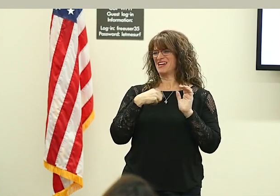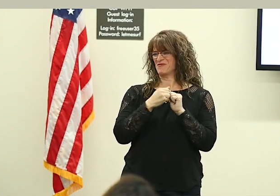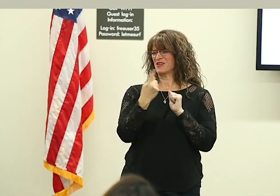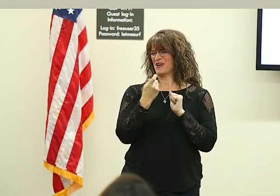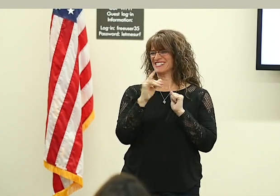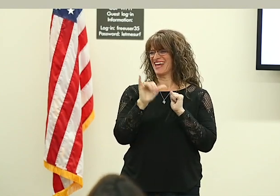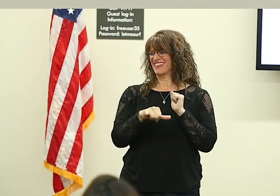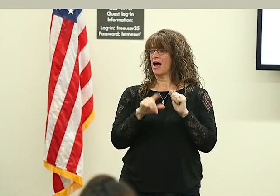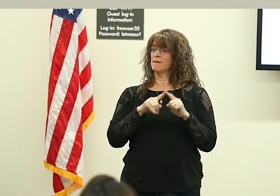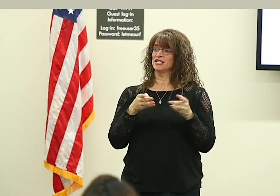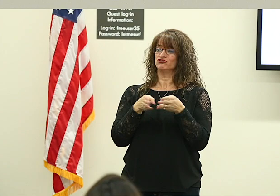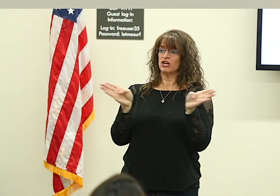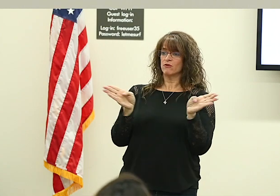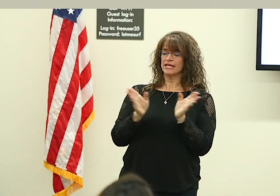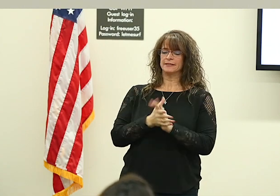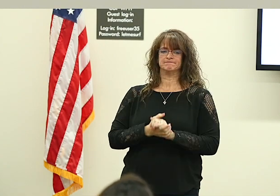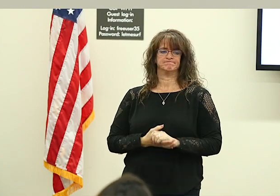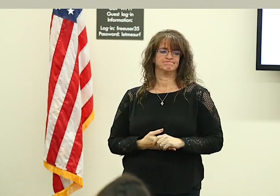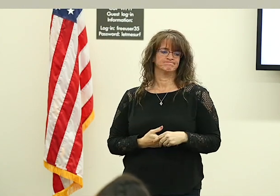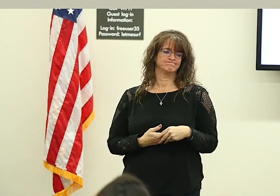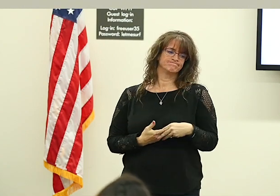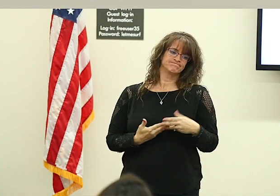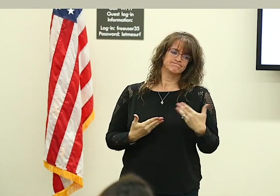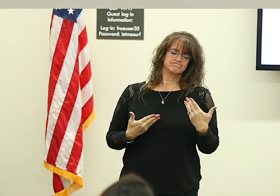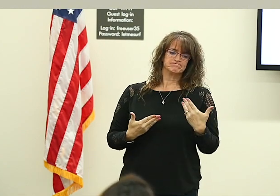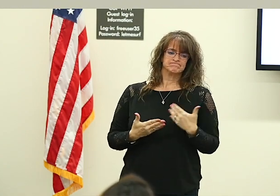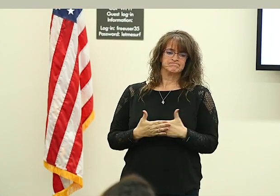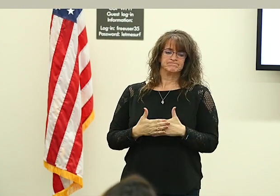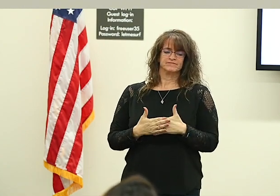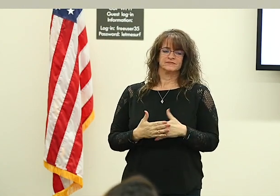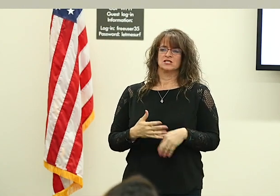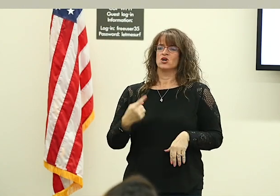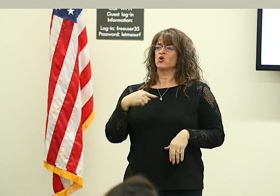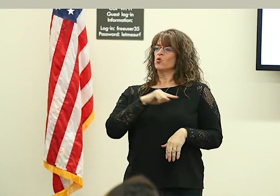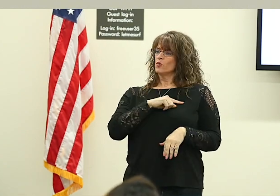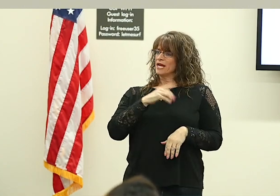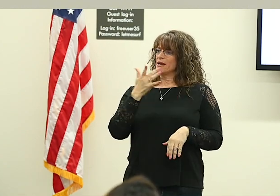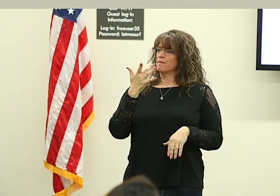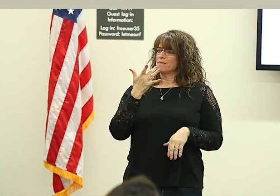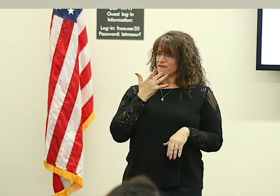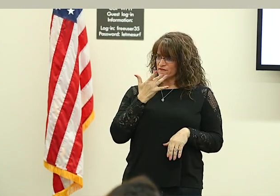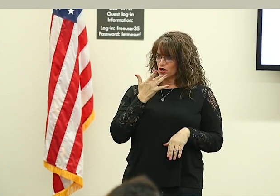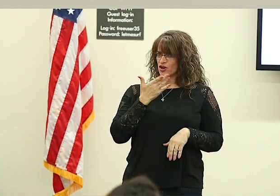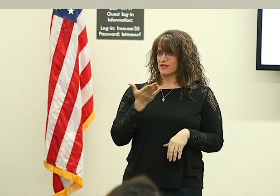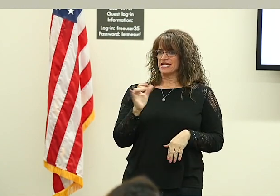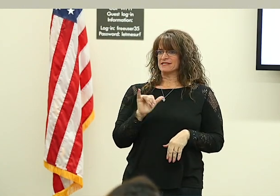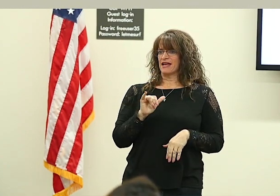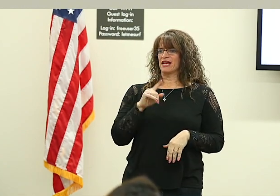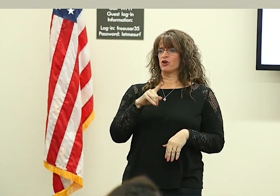But generally, I mean, we prefer things like you're on the lease,